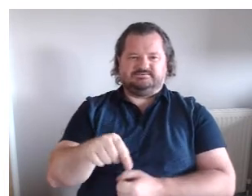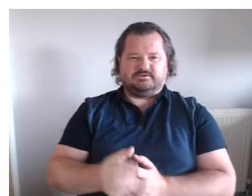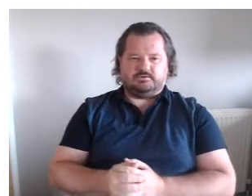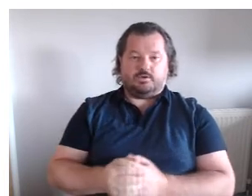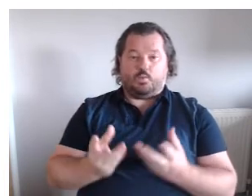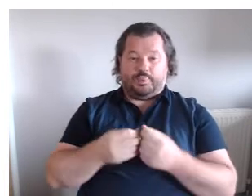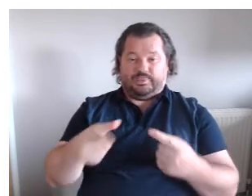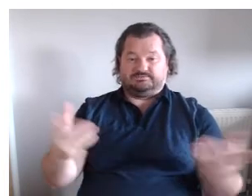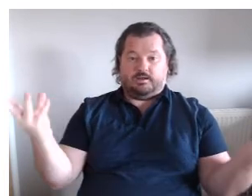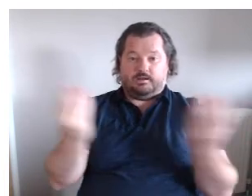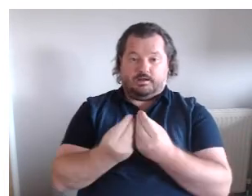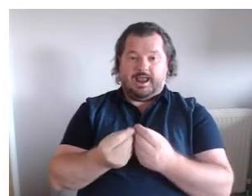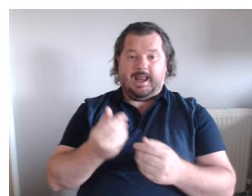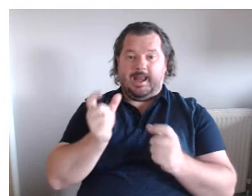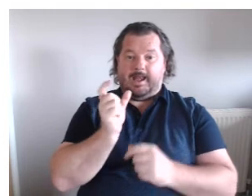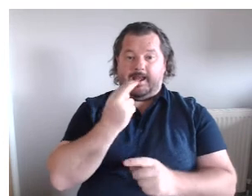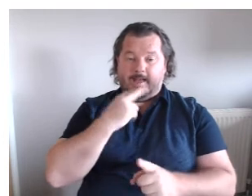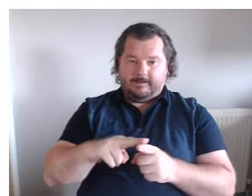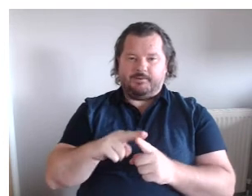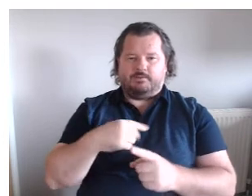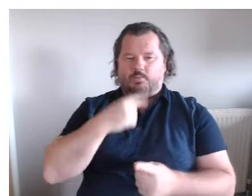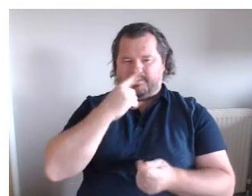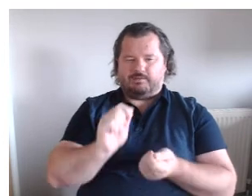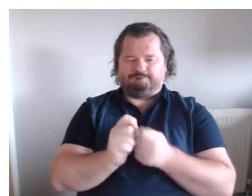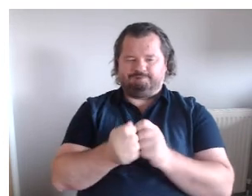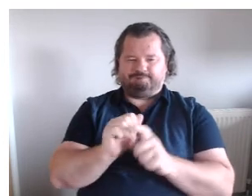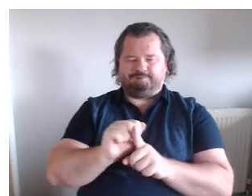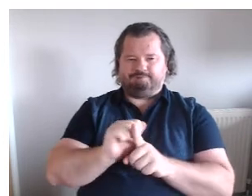With these combined labels we then finetune the MS-TCN model.